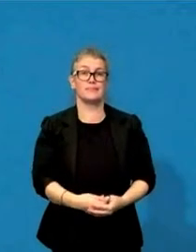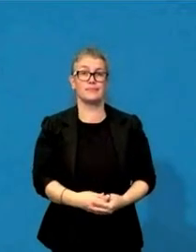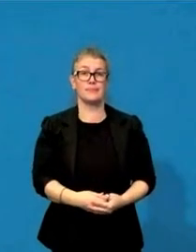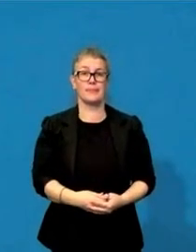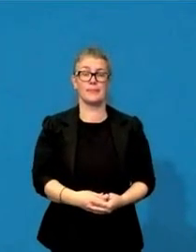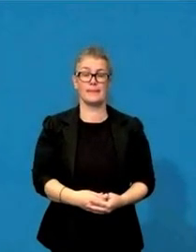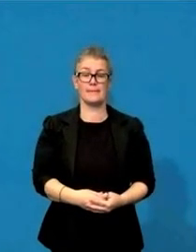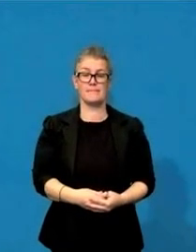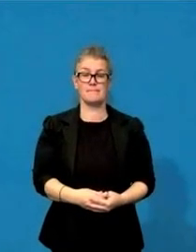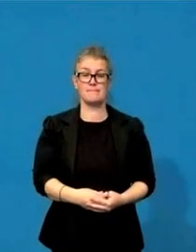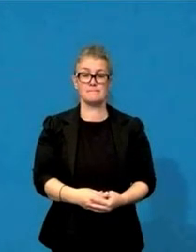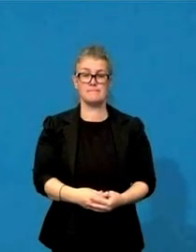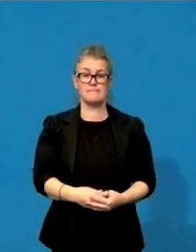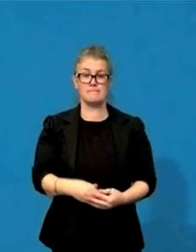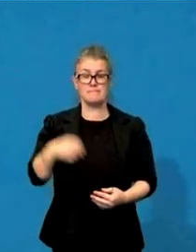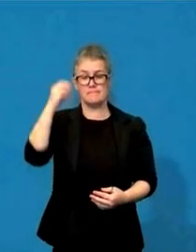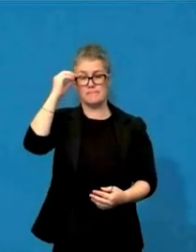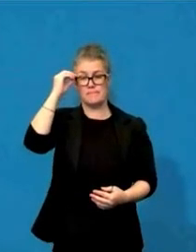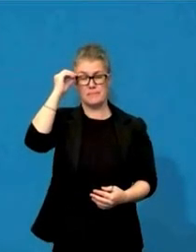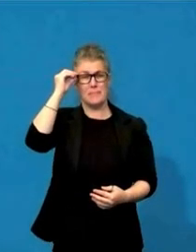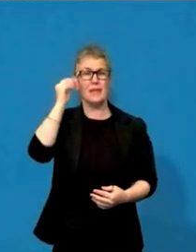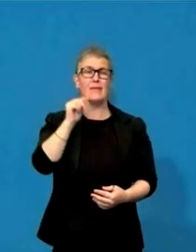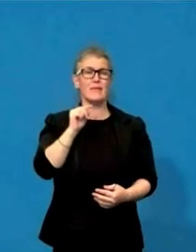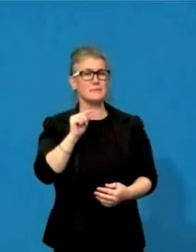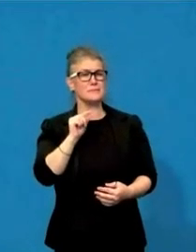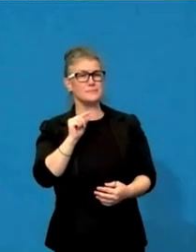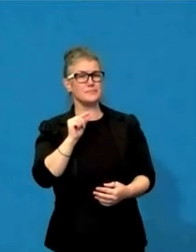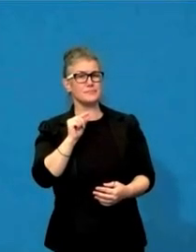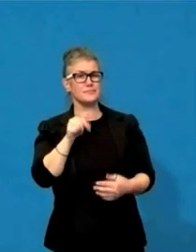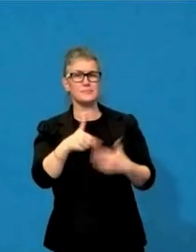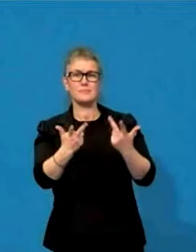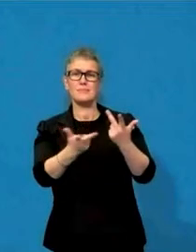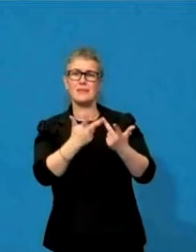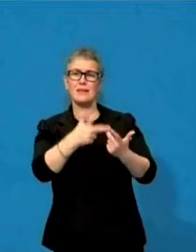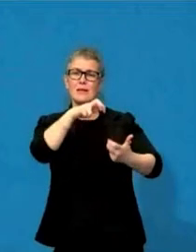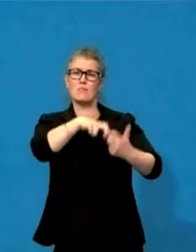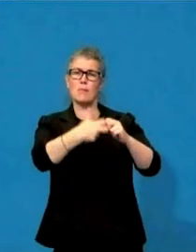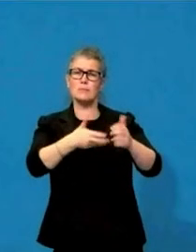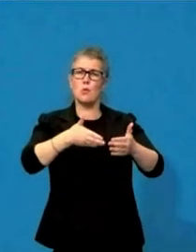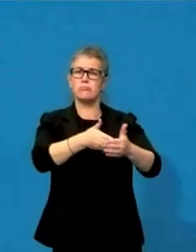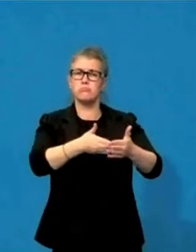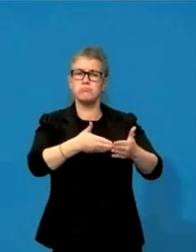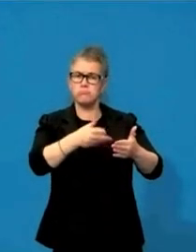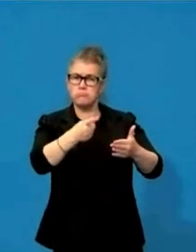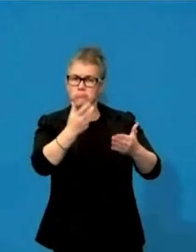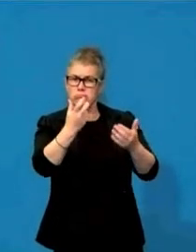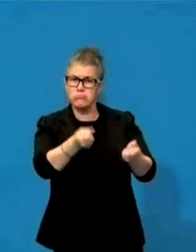And have you experienced any other difficulties or, you know, observe